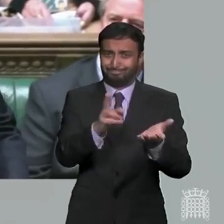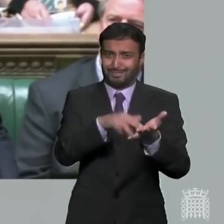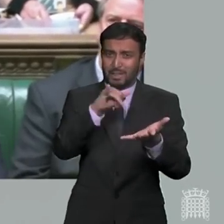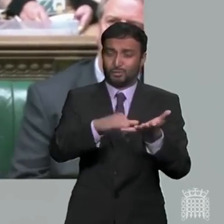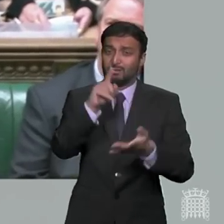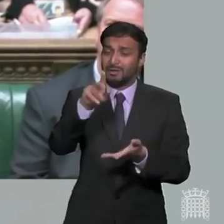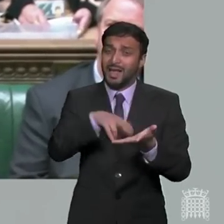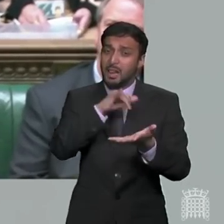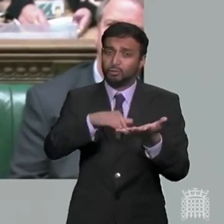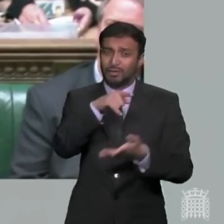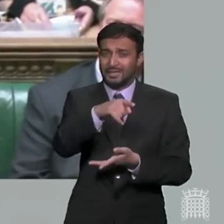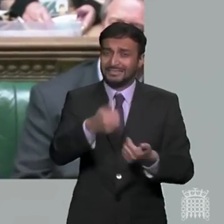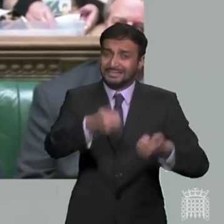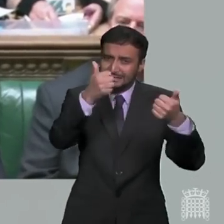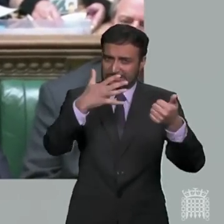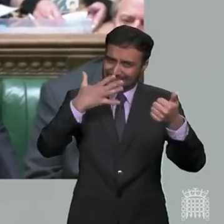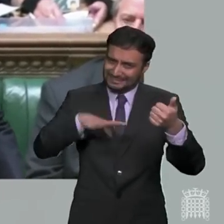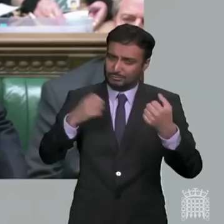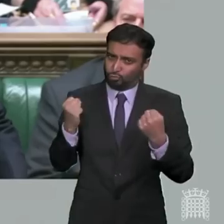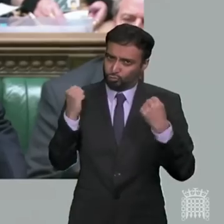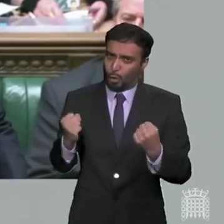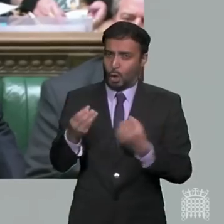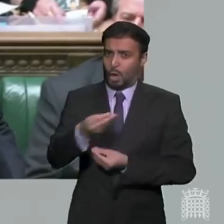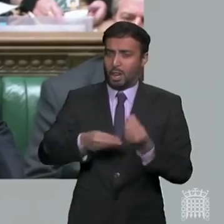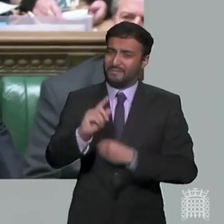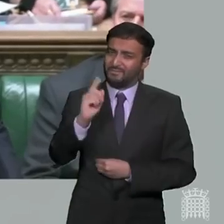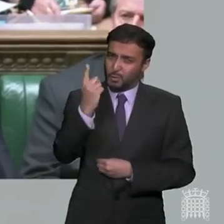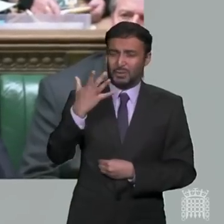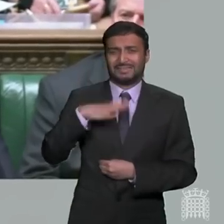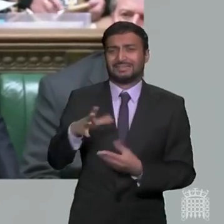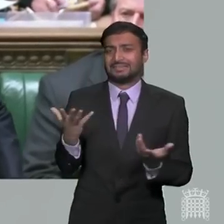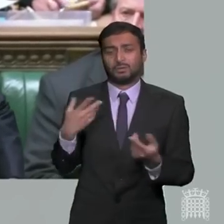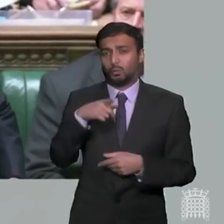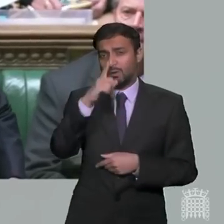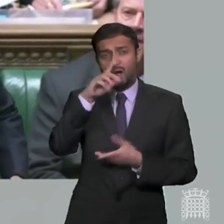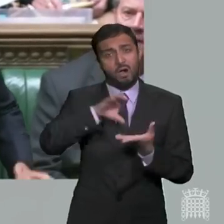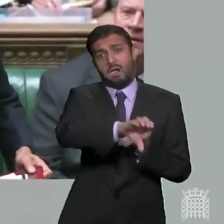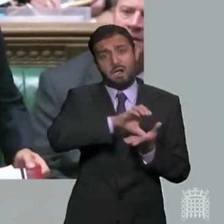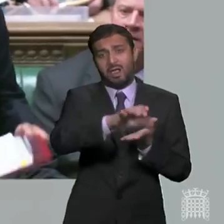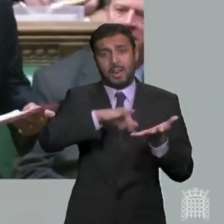You cannot deliver for the NHS unless you have a plan for the economy, and he does not have either.